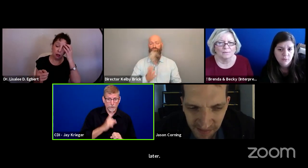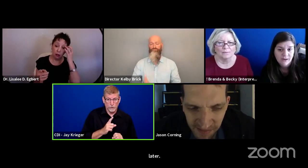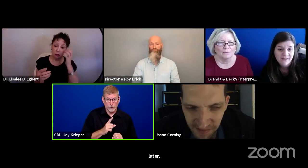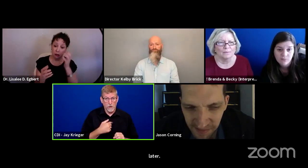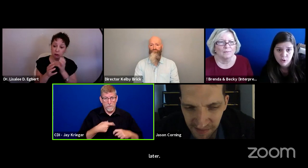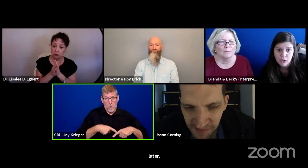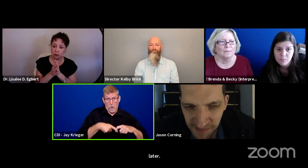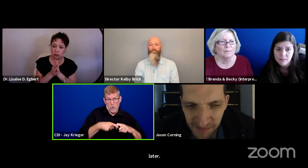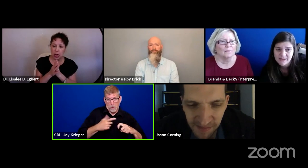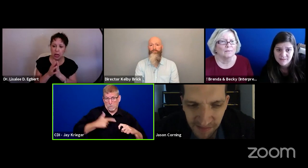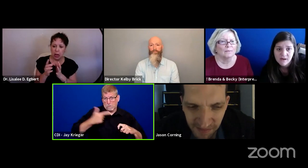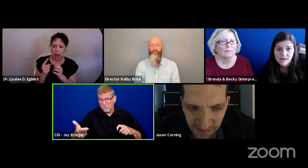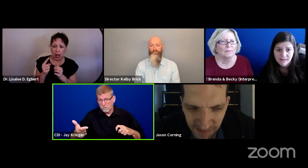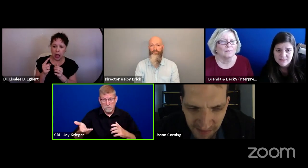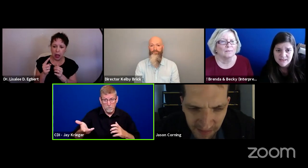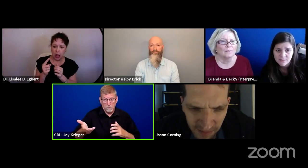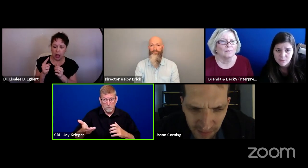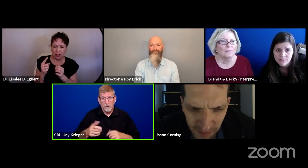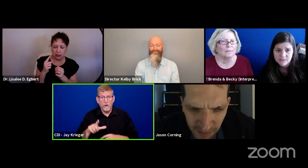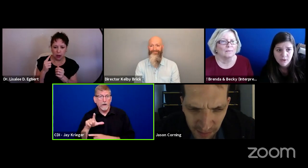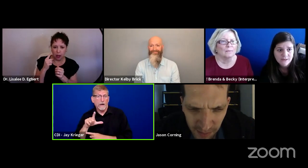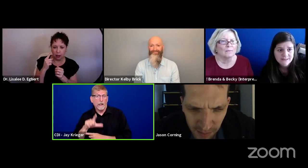I have more to go. But let me take a moment to pause.